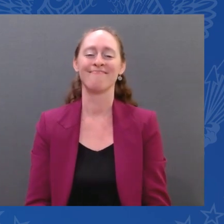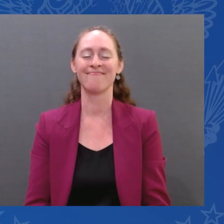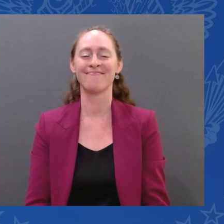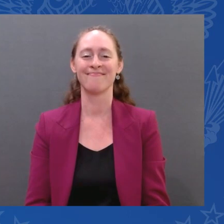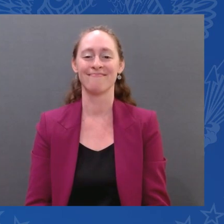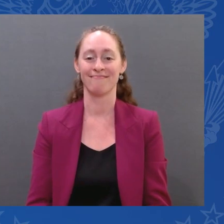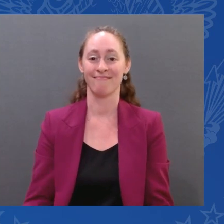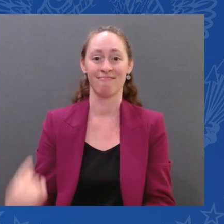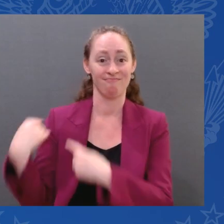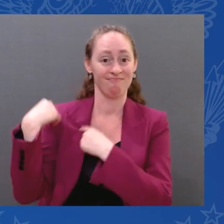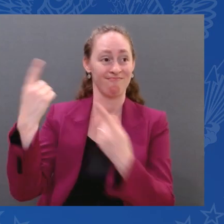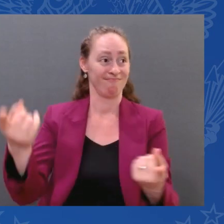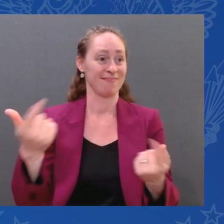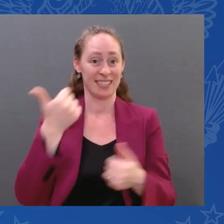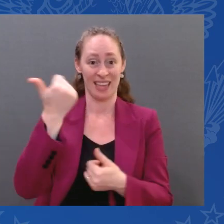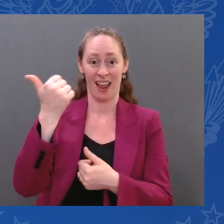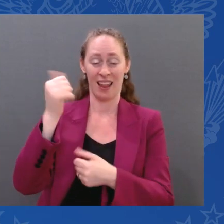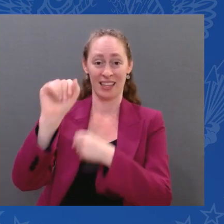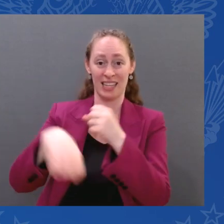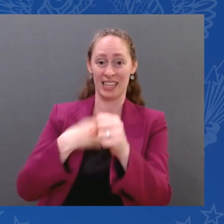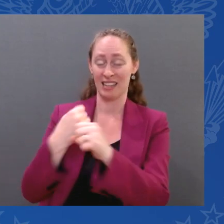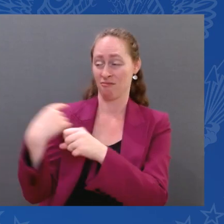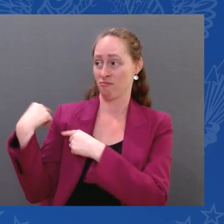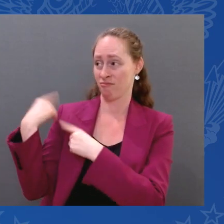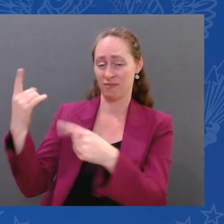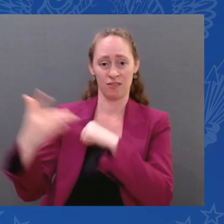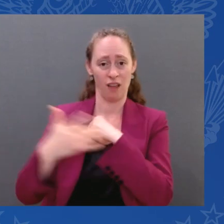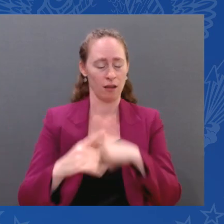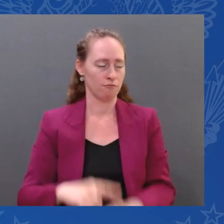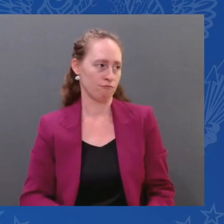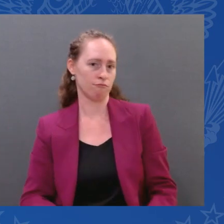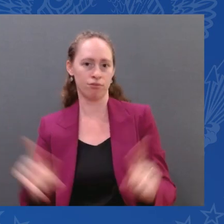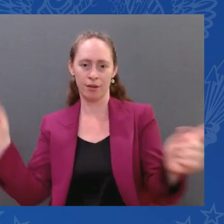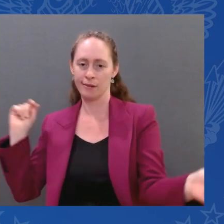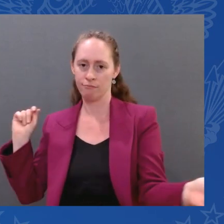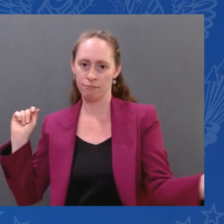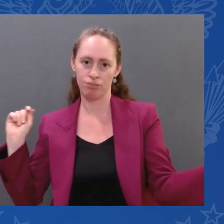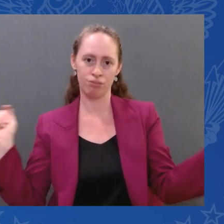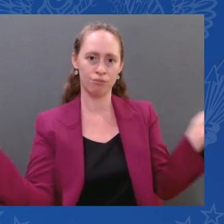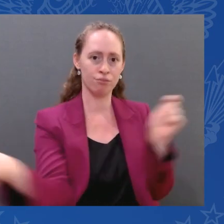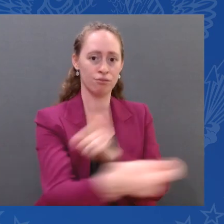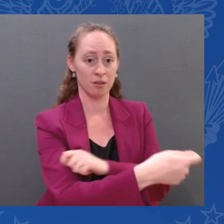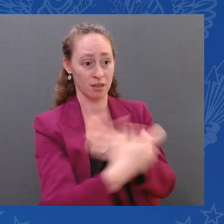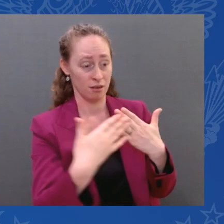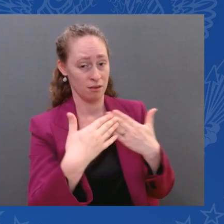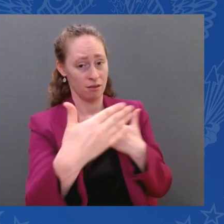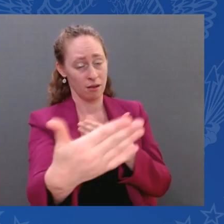We're going to see a lot more change in the next 10 years. And much, much more of that is because of Steve Jobs.